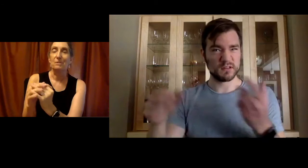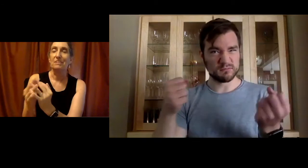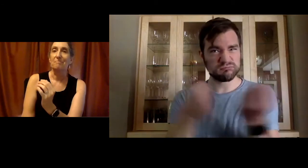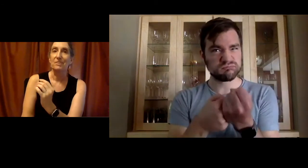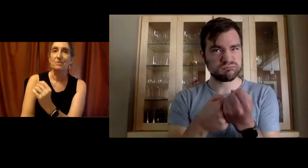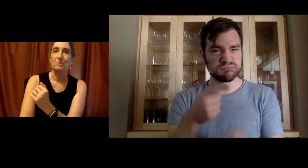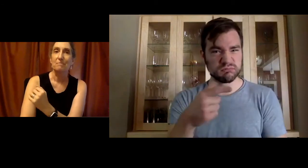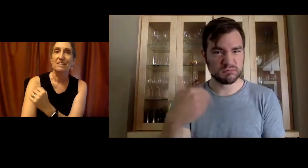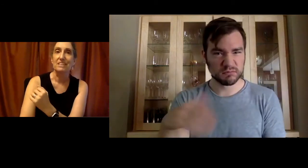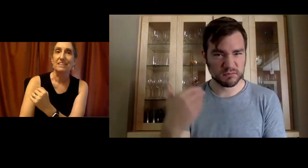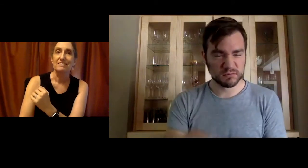but it was pretty amazing.